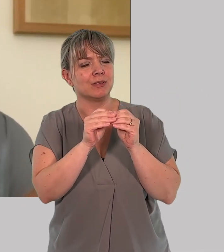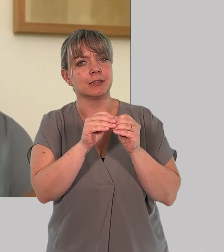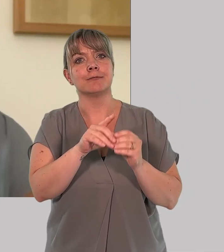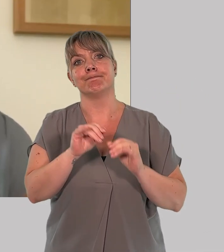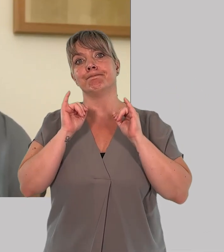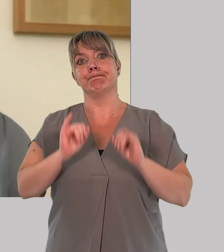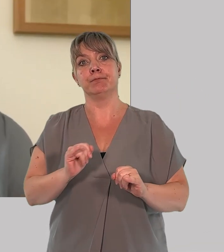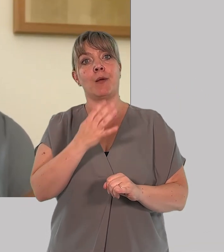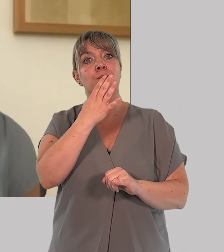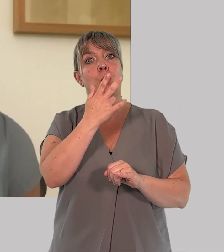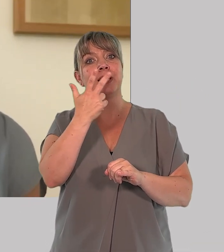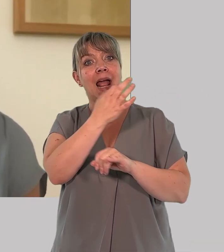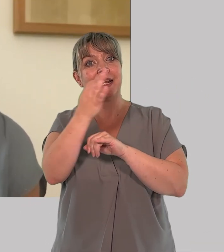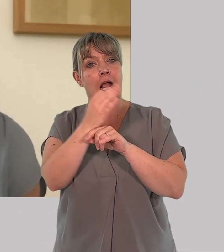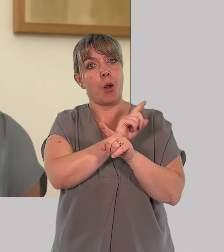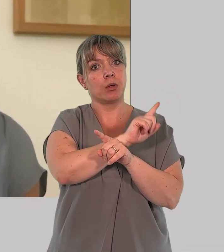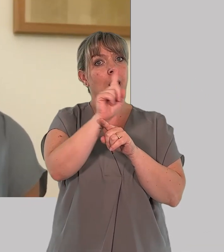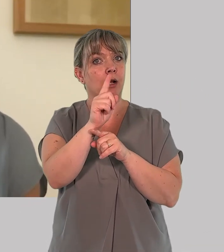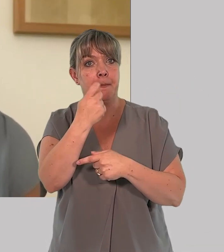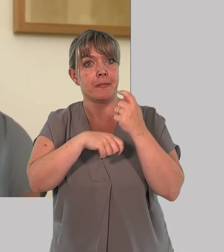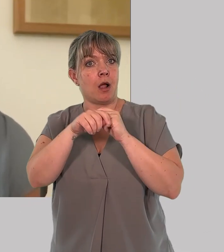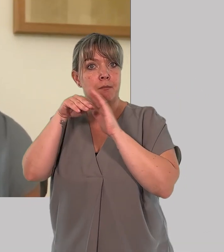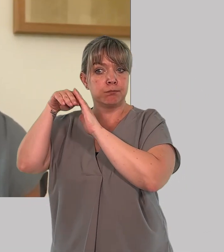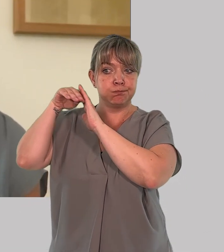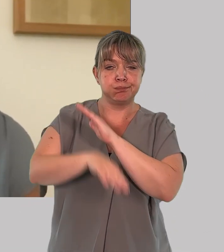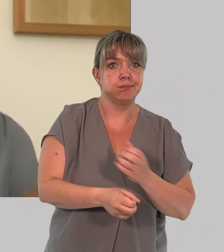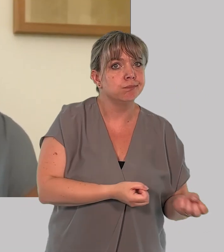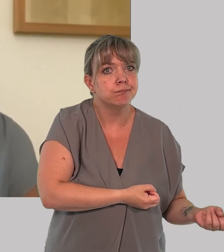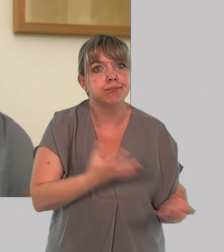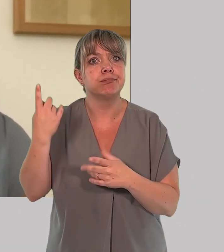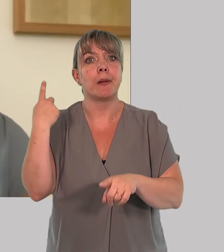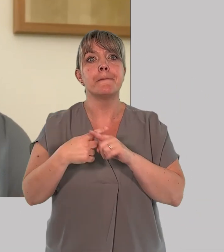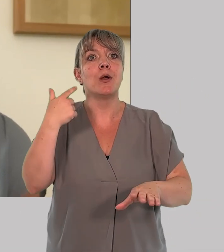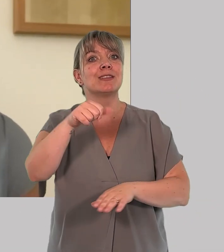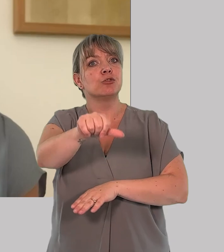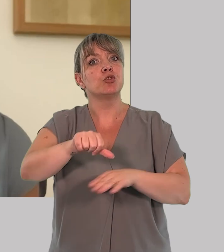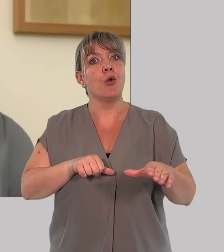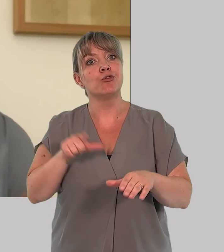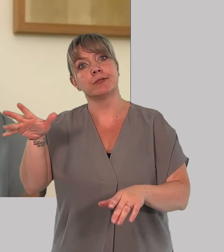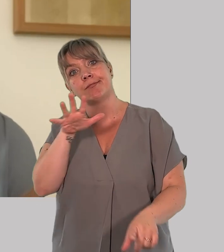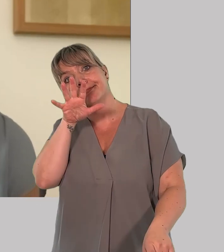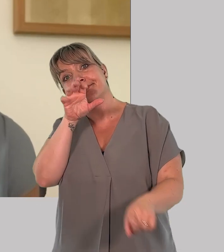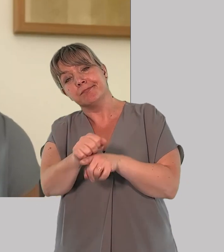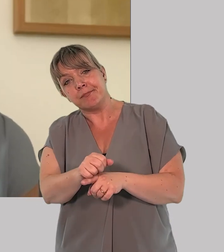and associated muscle infection of my hamstring. It turned out to be a methicillin resistant staph